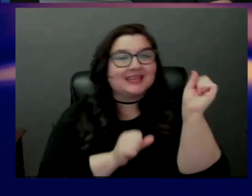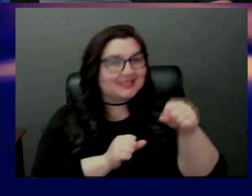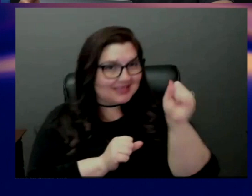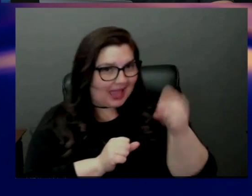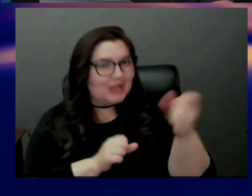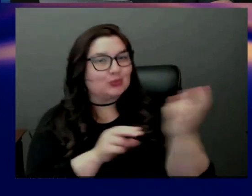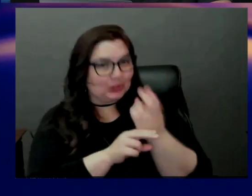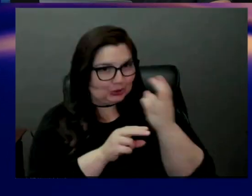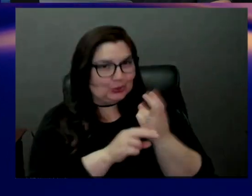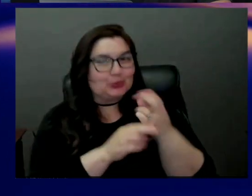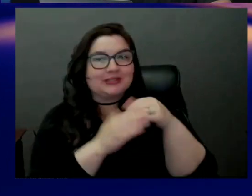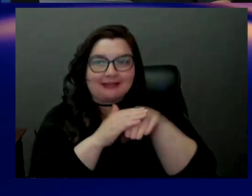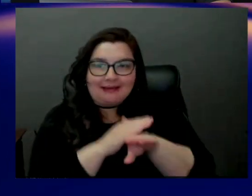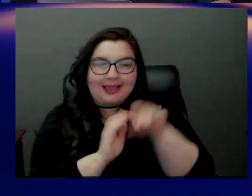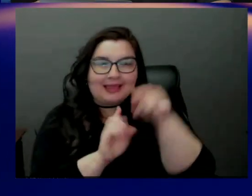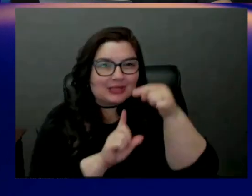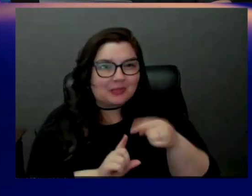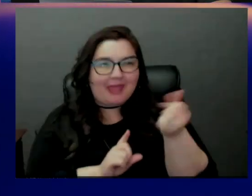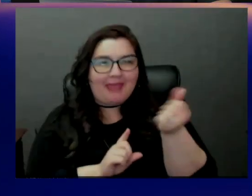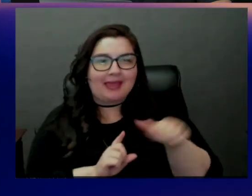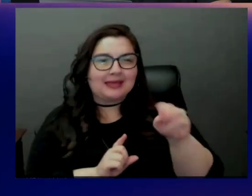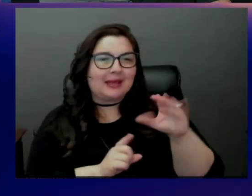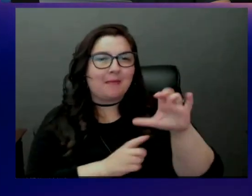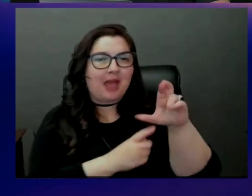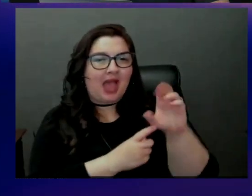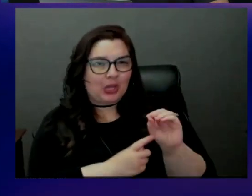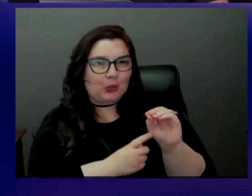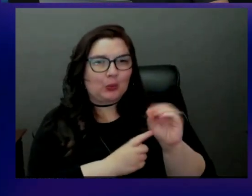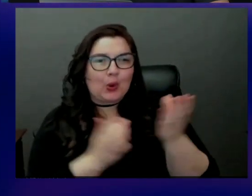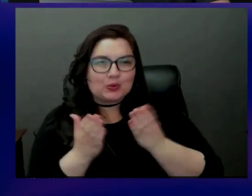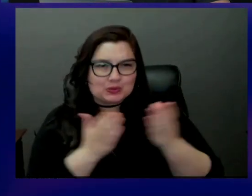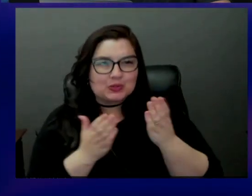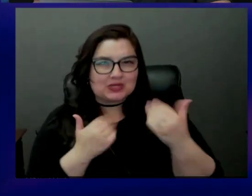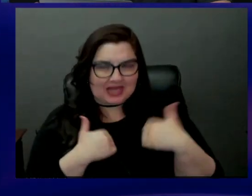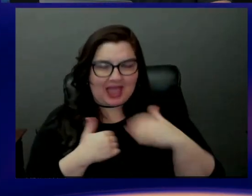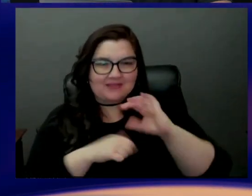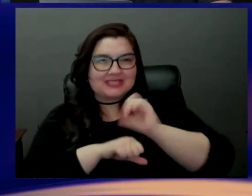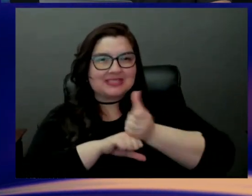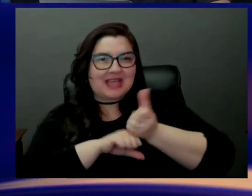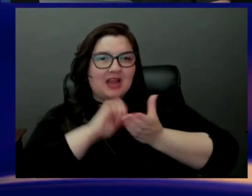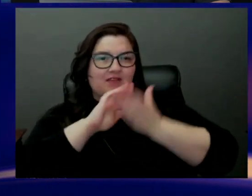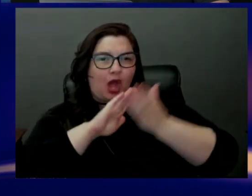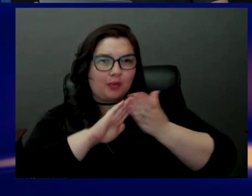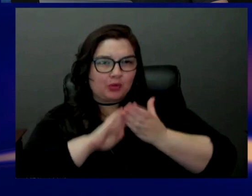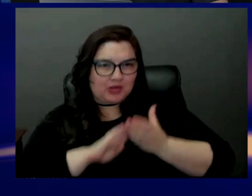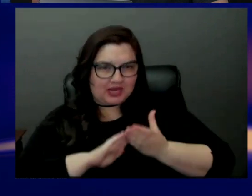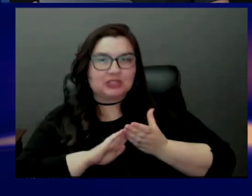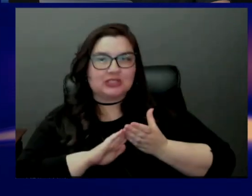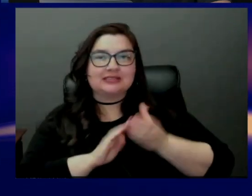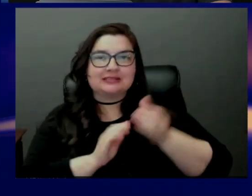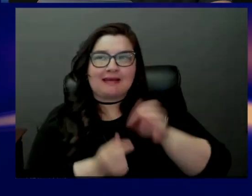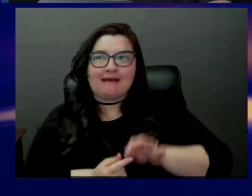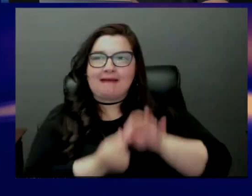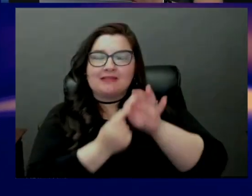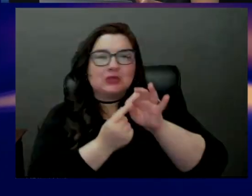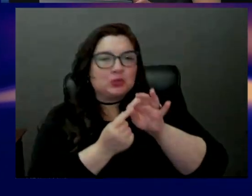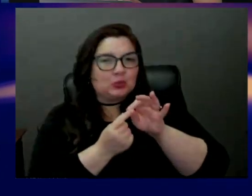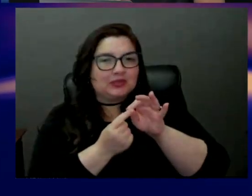every microservice has a set of operations on it. [Kyle] Got it. Every unique operation corresponds